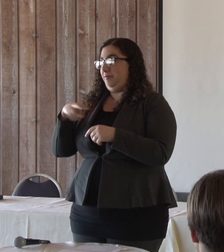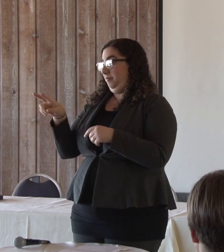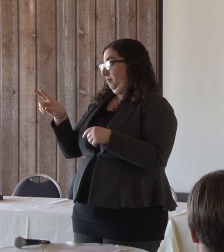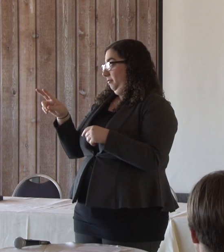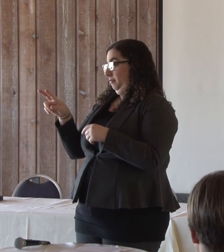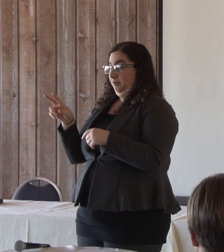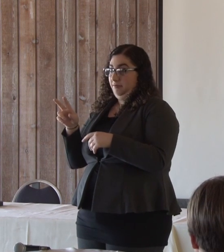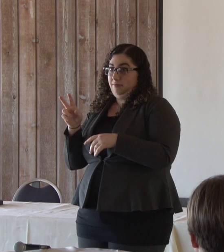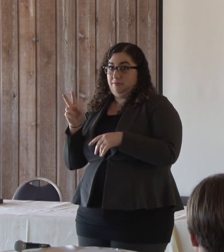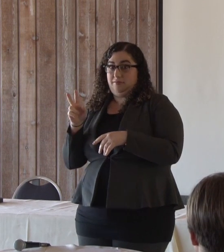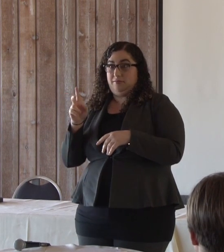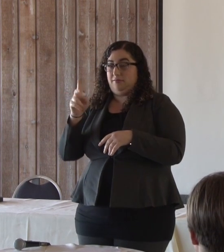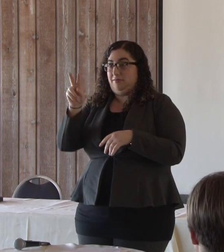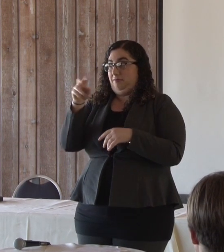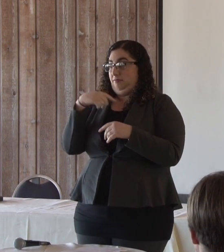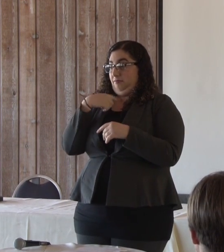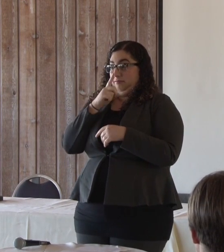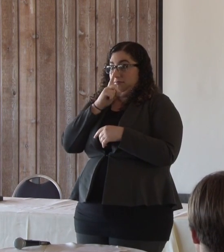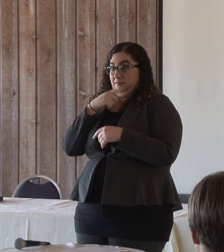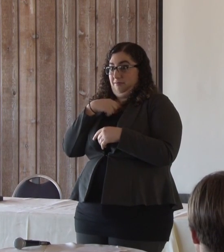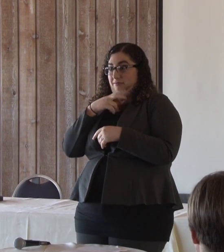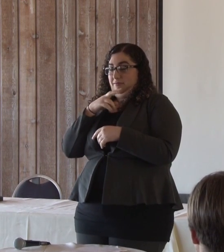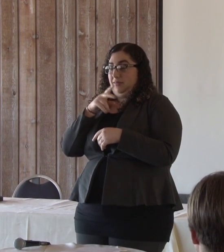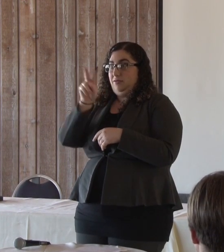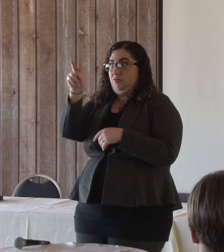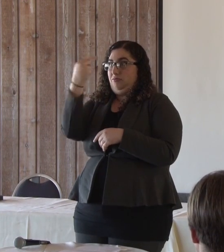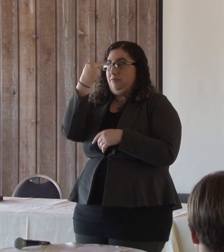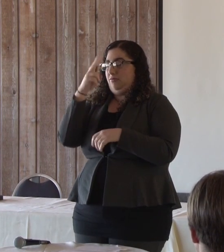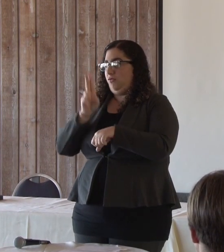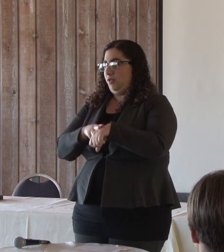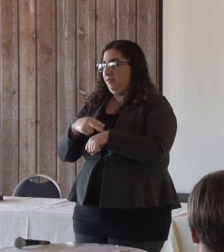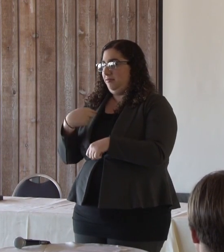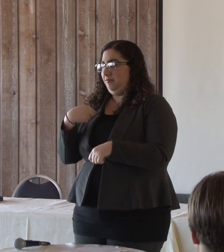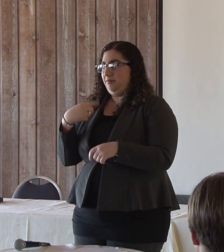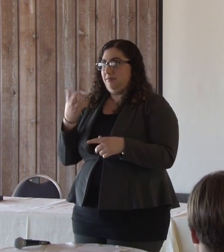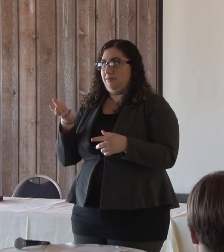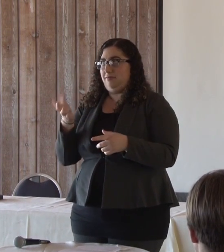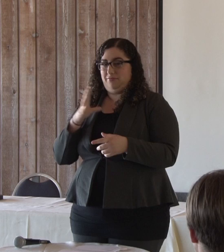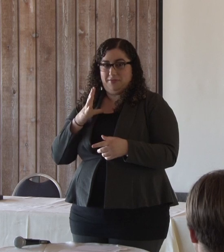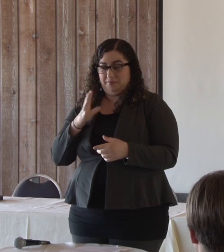And the teacher said who wants read the first chapter. And. I looked around